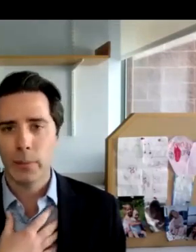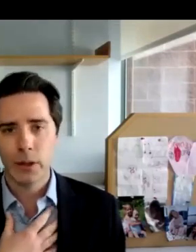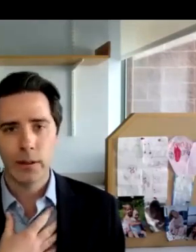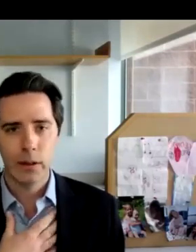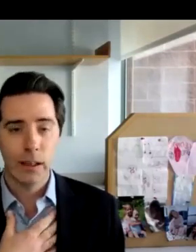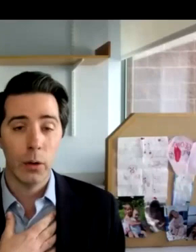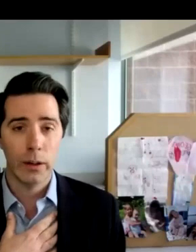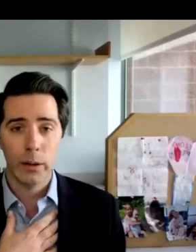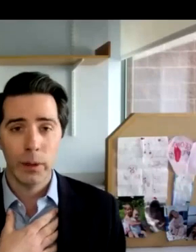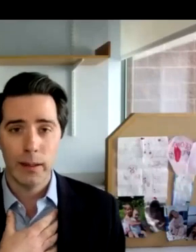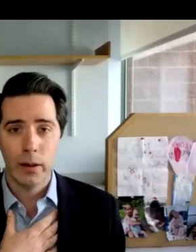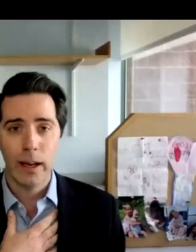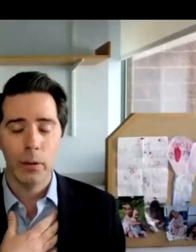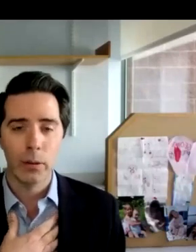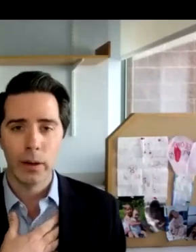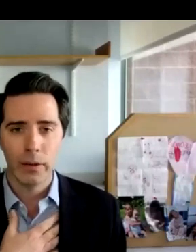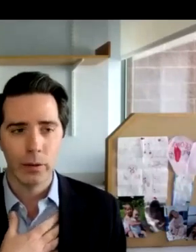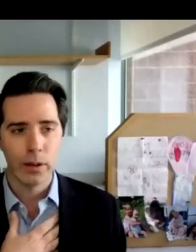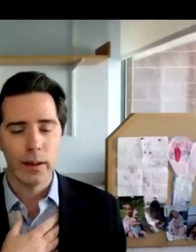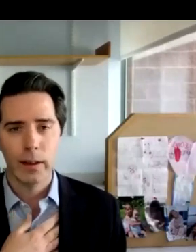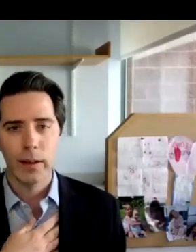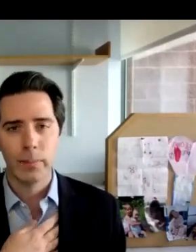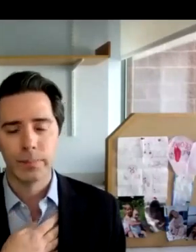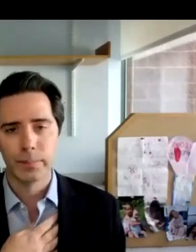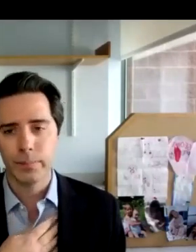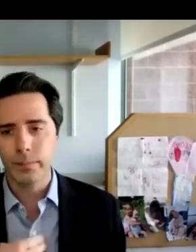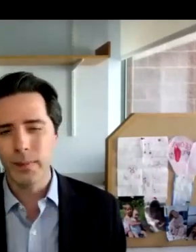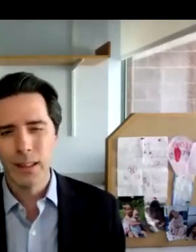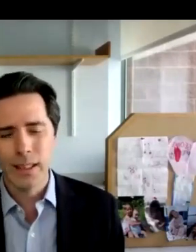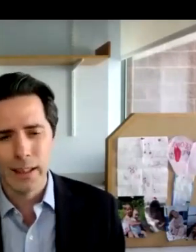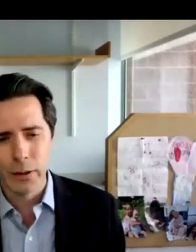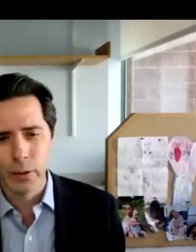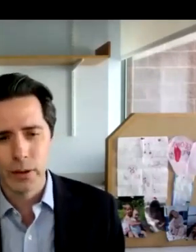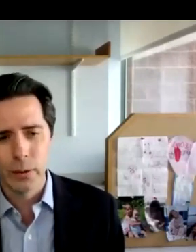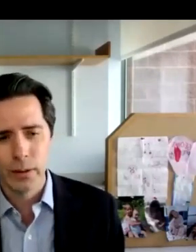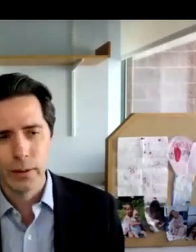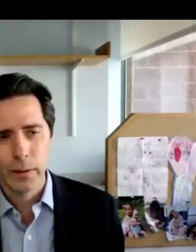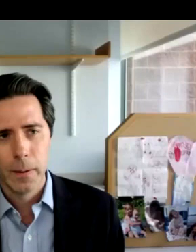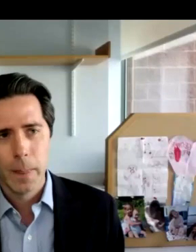option just like Cochlear implants are now we would never force that on them